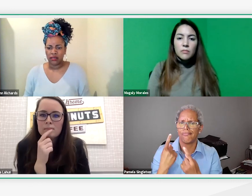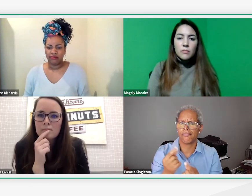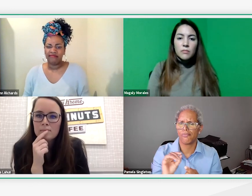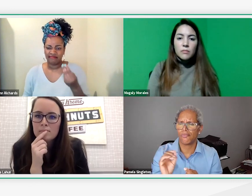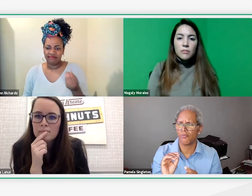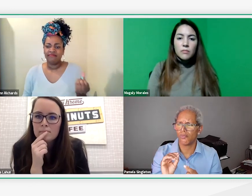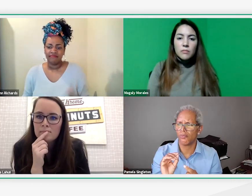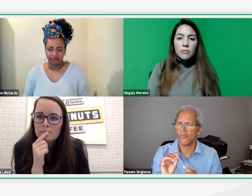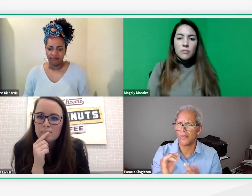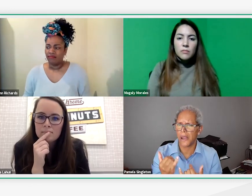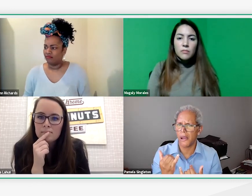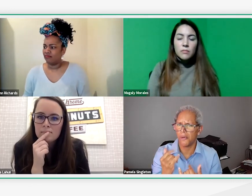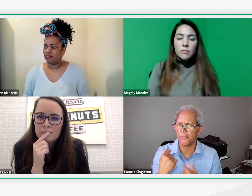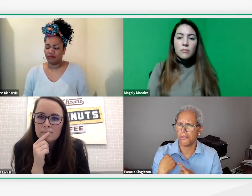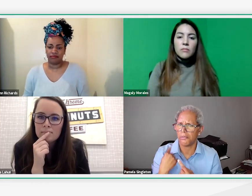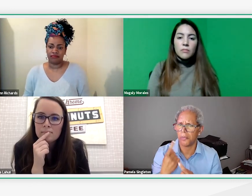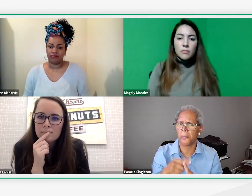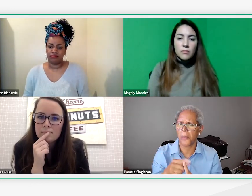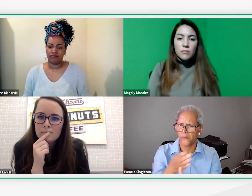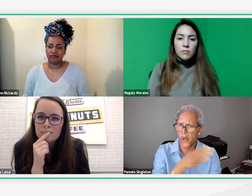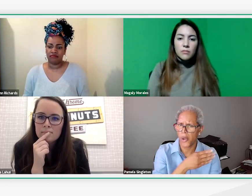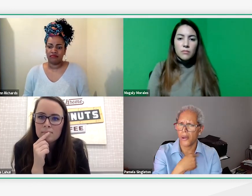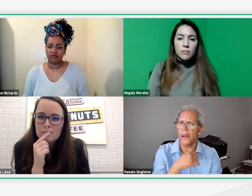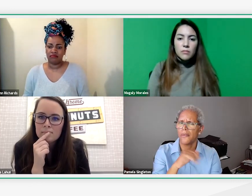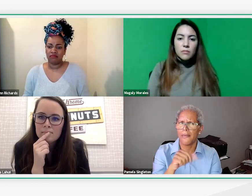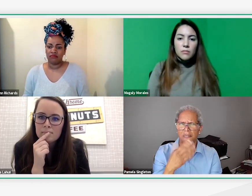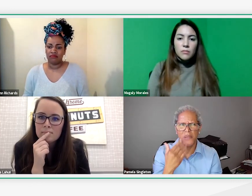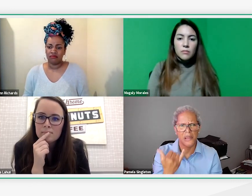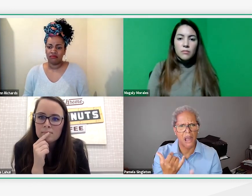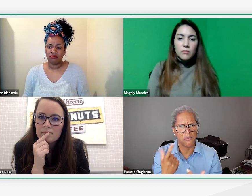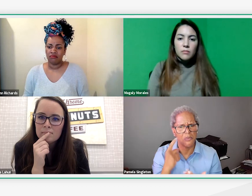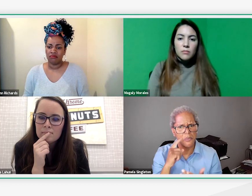I'm talking about a large sum of money.\N>>PAMELA SINGLETON: I haven't had this happen